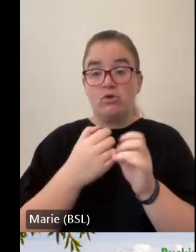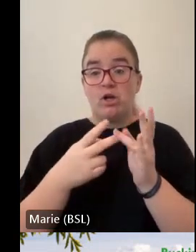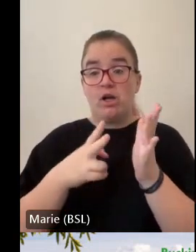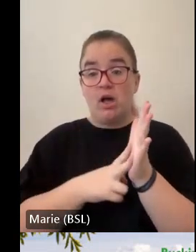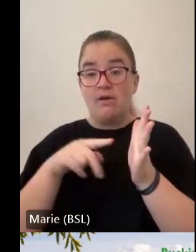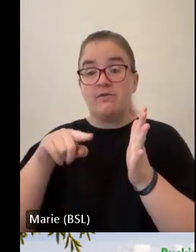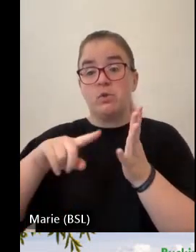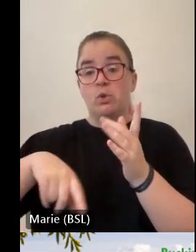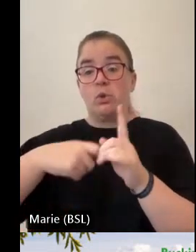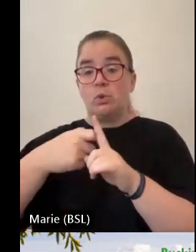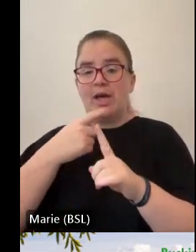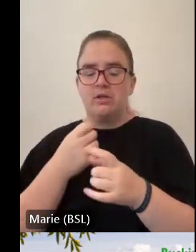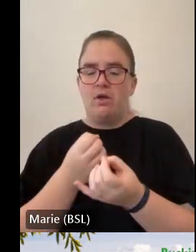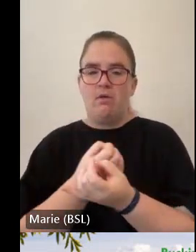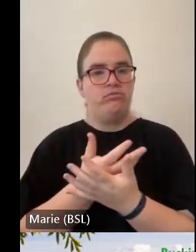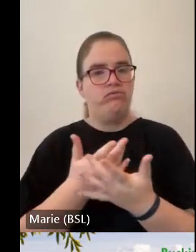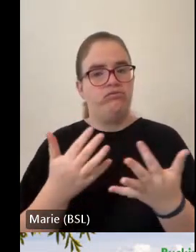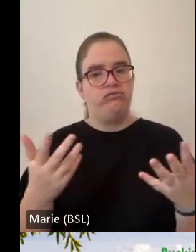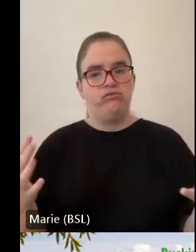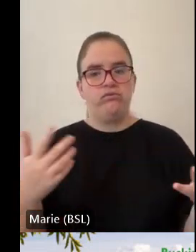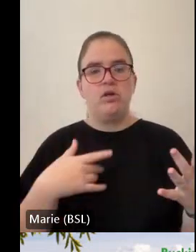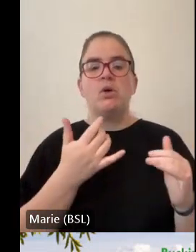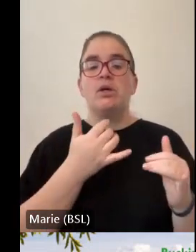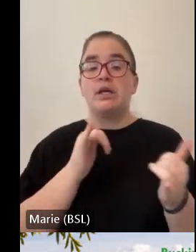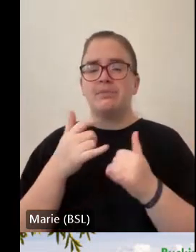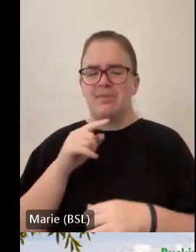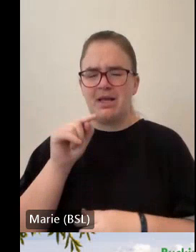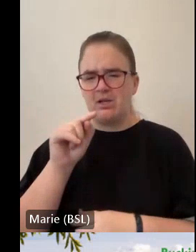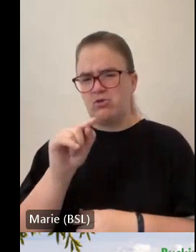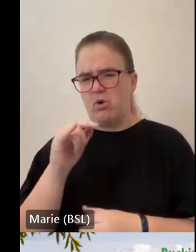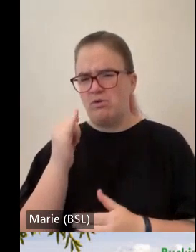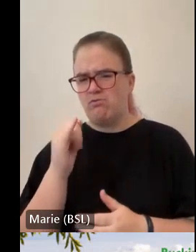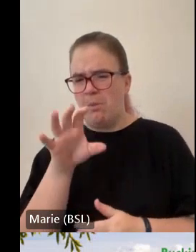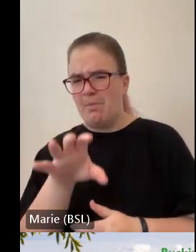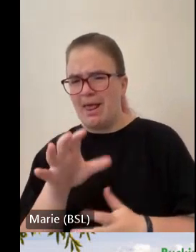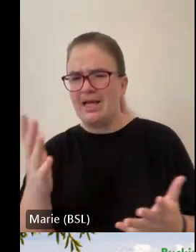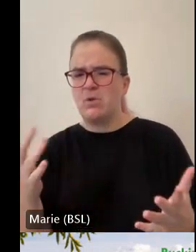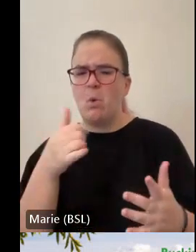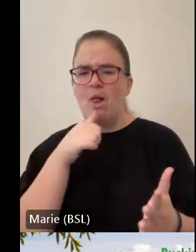So you need to be very wary sometimes. There's a a dot in the wrong place, or a letter that might be